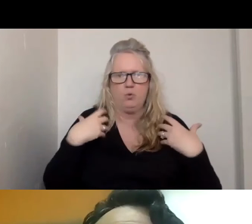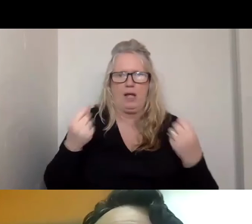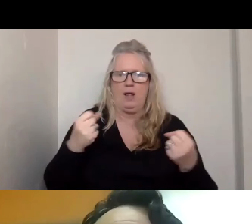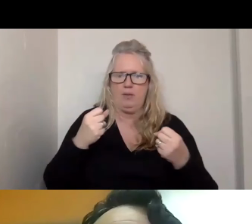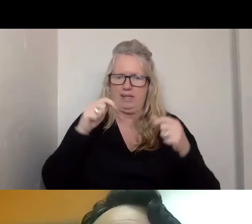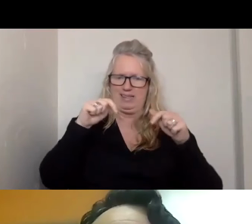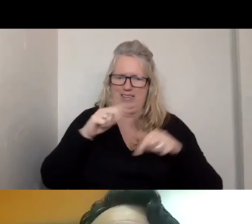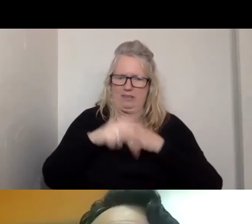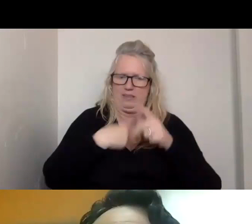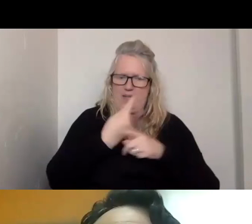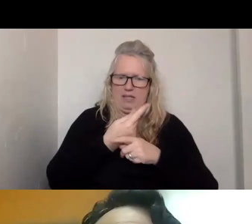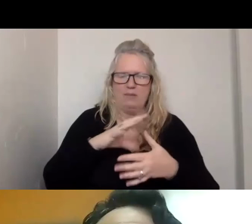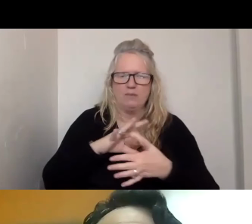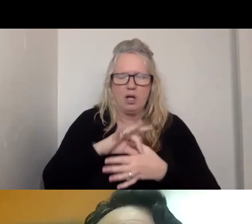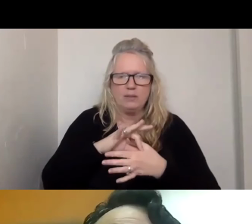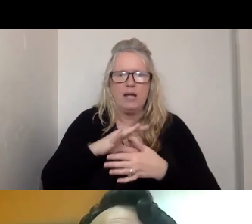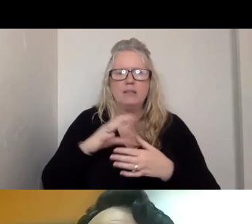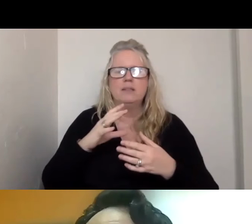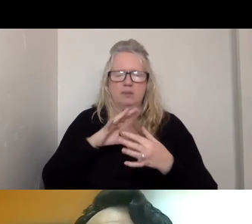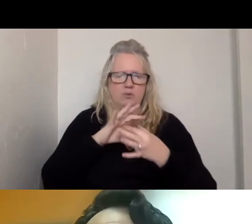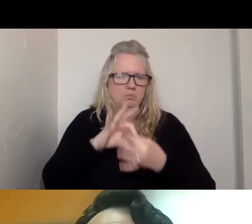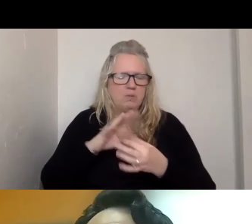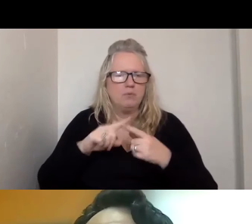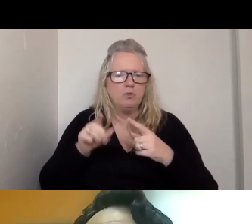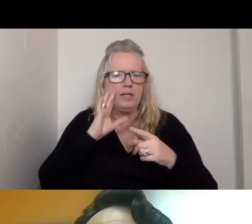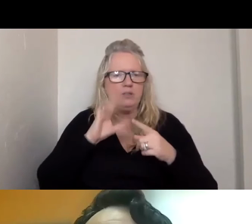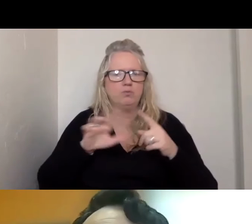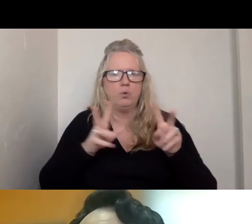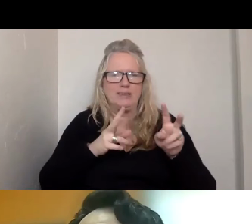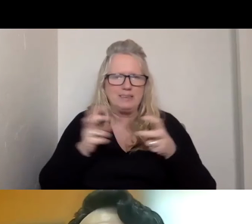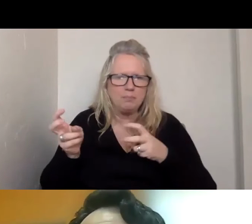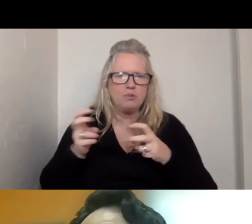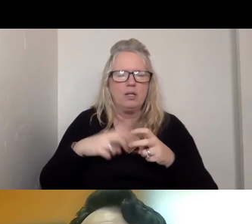SPECIALLY RELATED IN SUBJECT MATTER FOR WORK FORCE AND